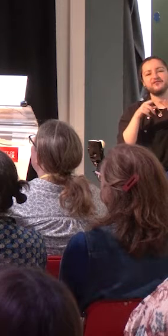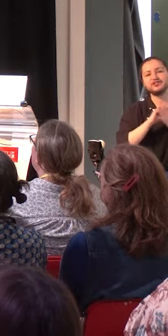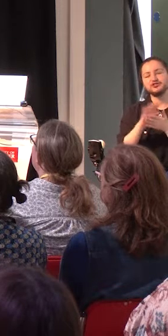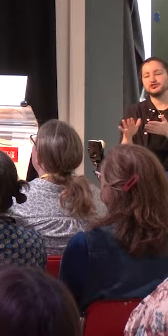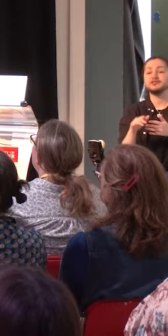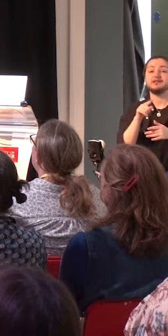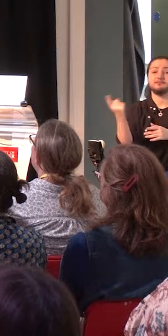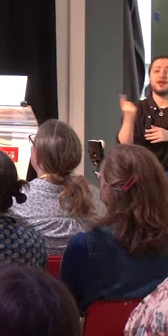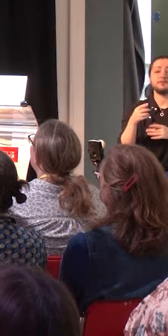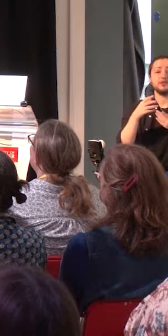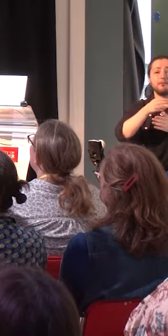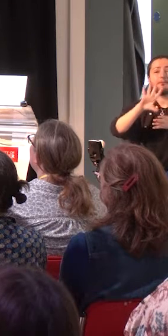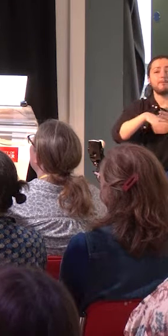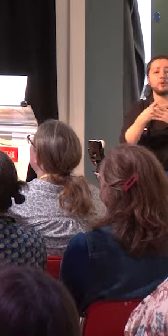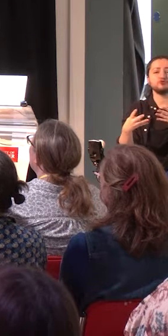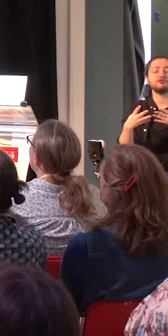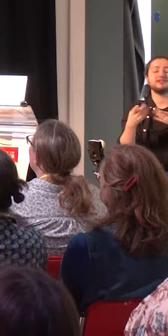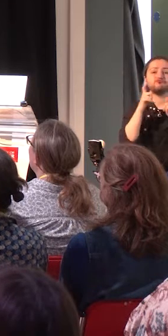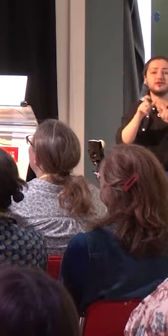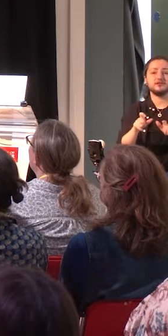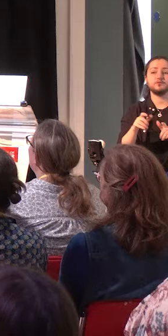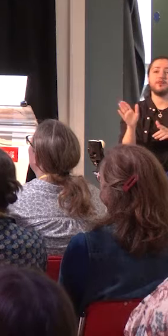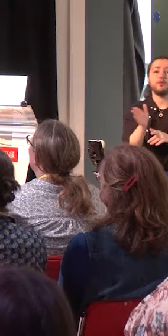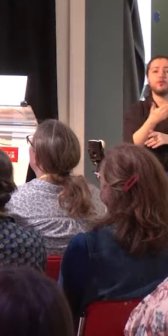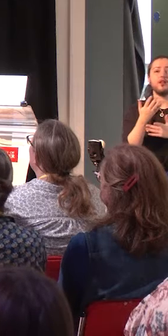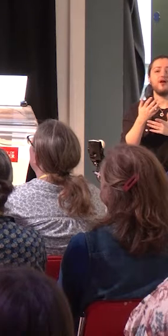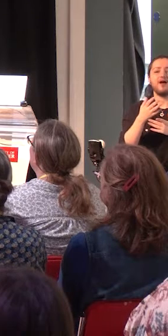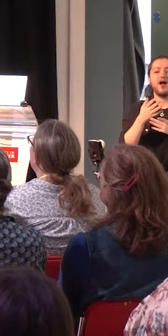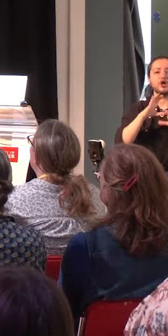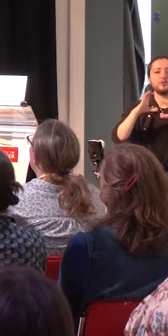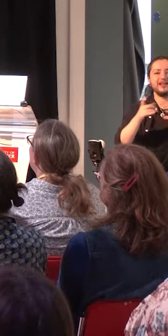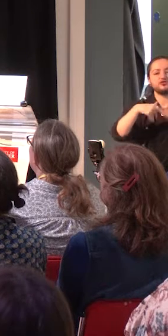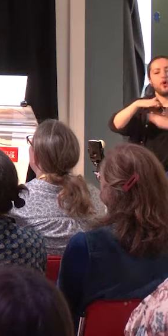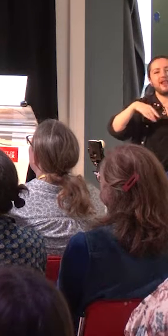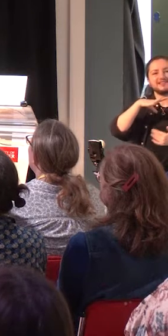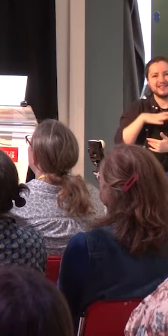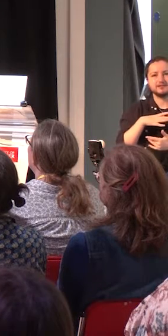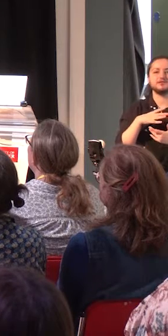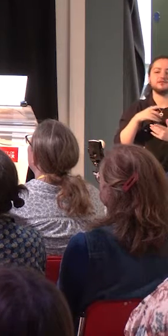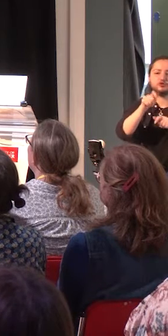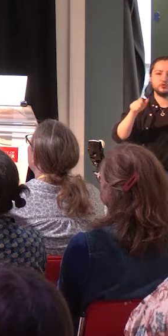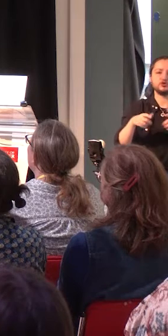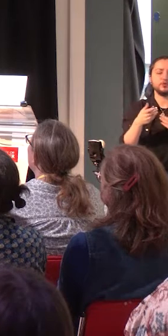of our communication and complex needs students. So our communication age users. So this was our biggest